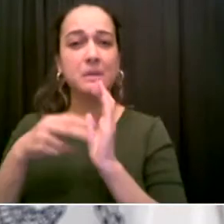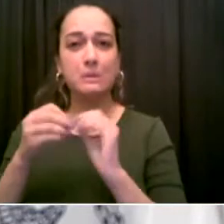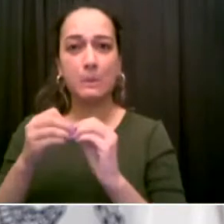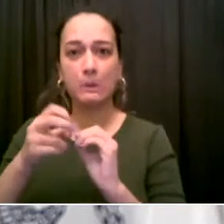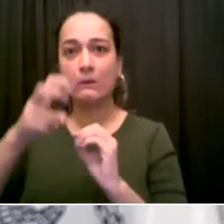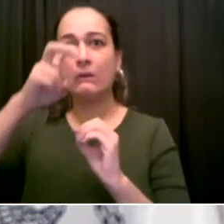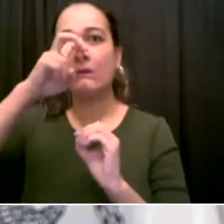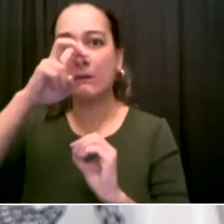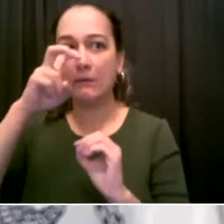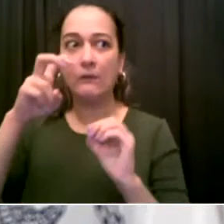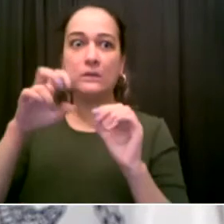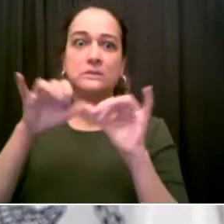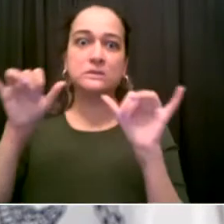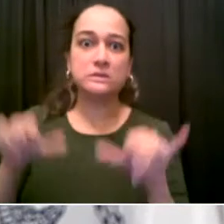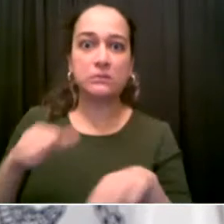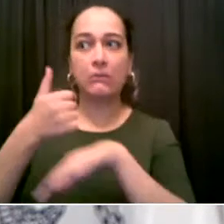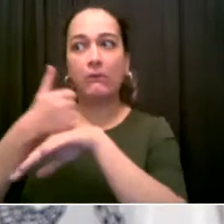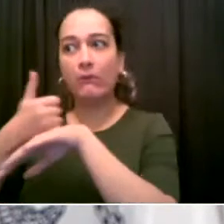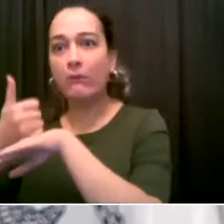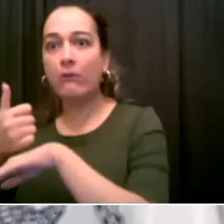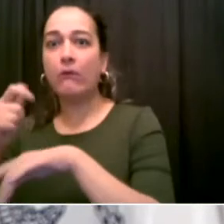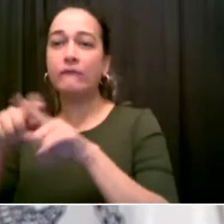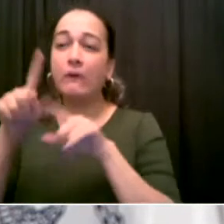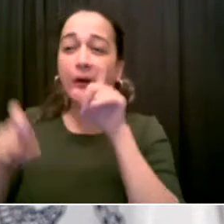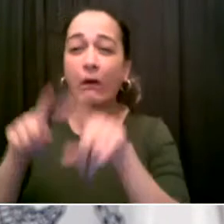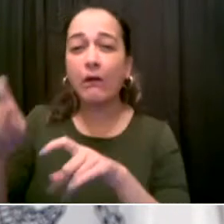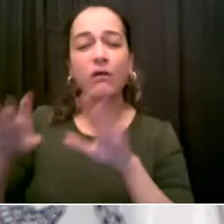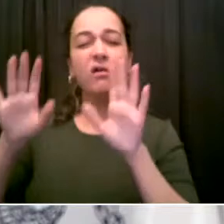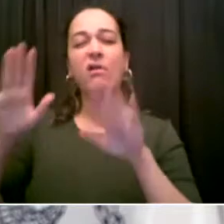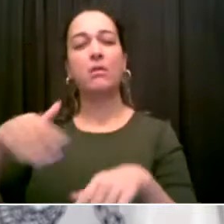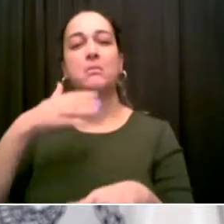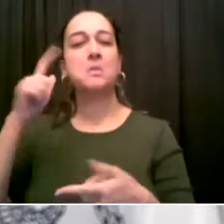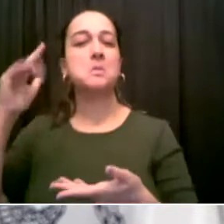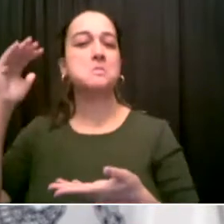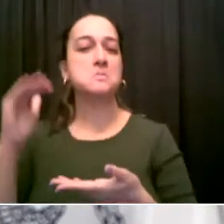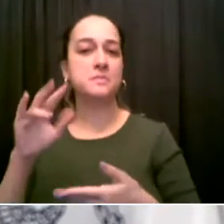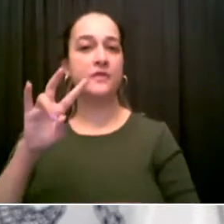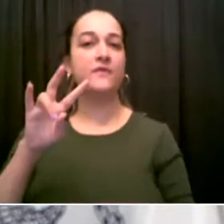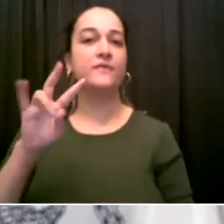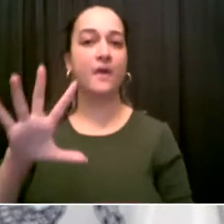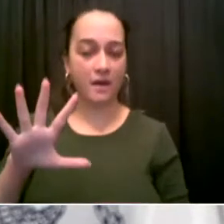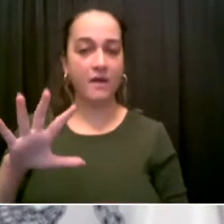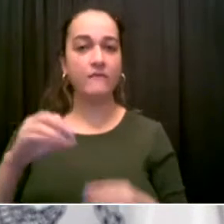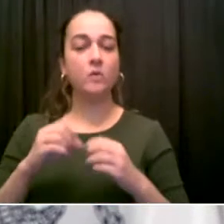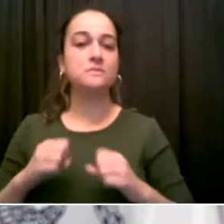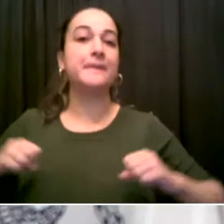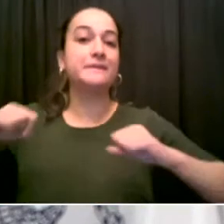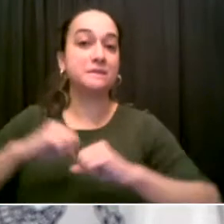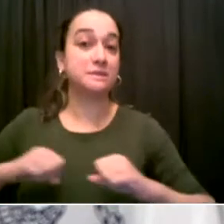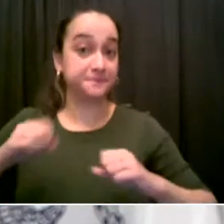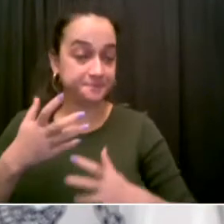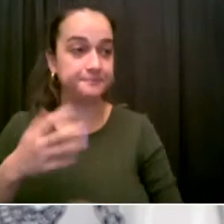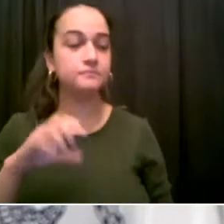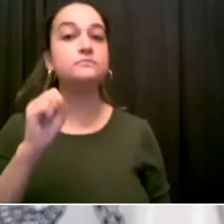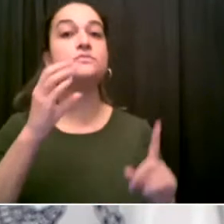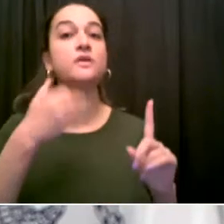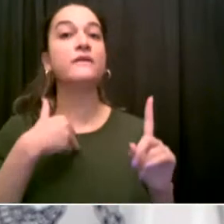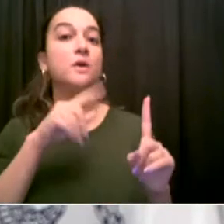HAVE TO FIND THE VACCINATION STATUS OF THEIR CUSTOMERS. THEY FIND IT EASIER TO KEEP THE SPACING AND KEEP IT LES S CROWDED. BASED ON WHERE THE NIDICATOS R